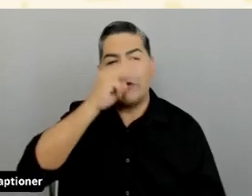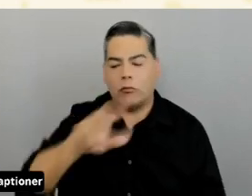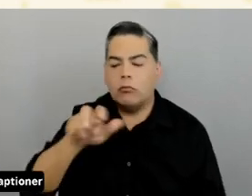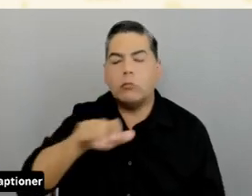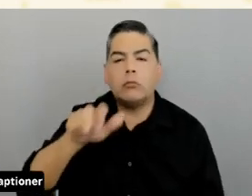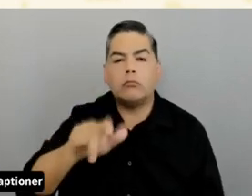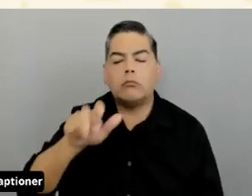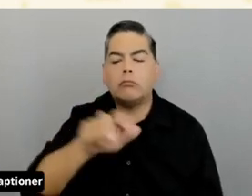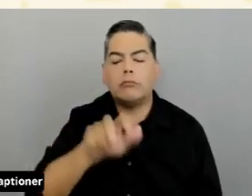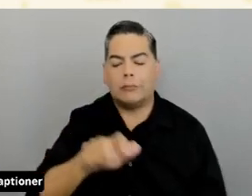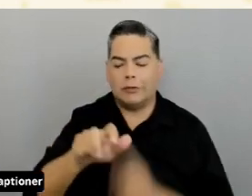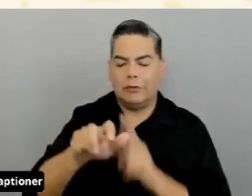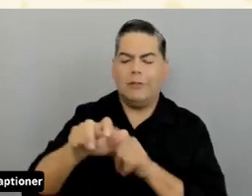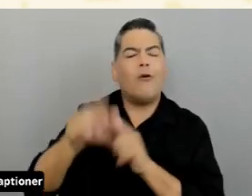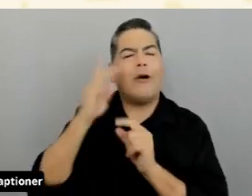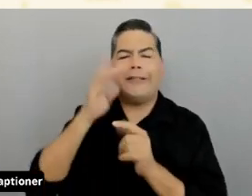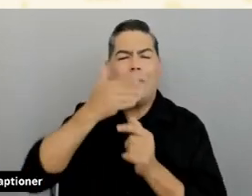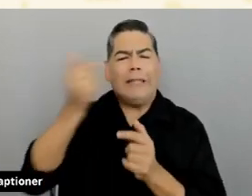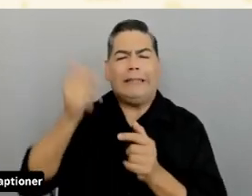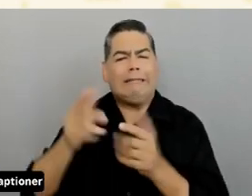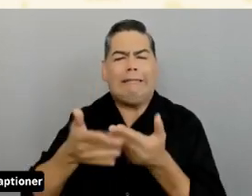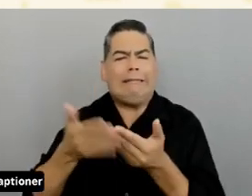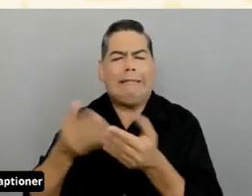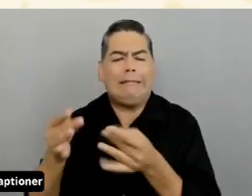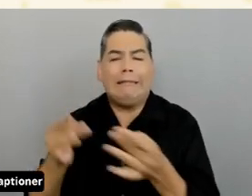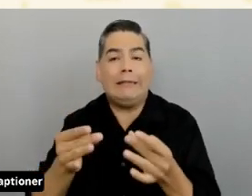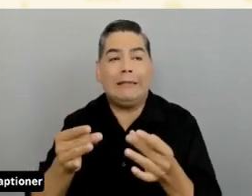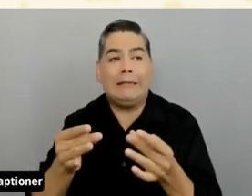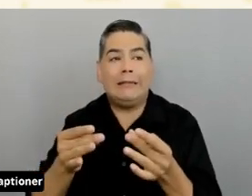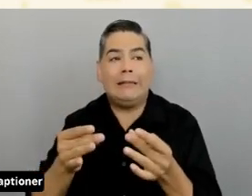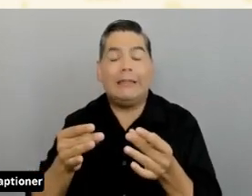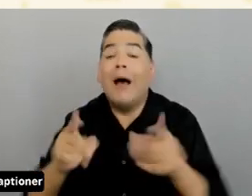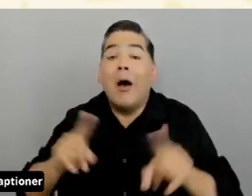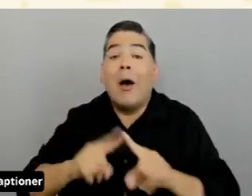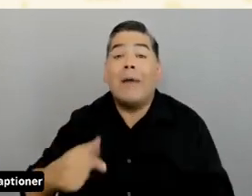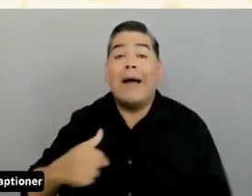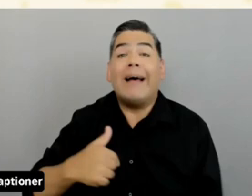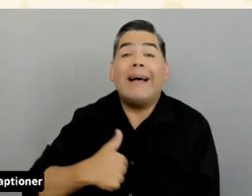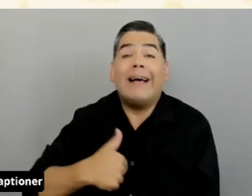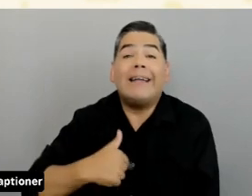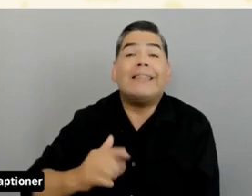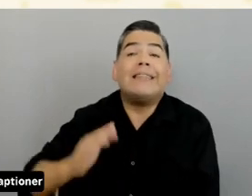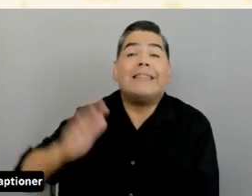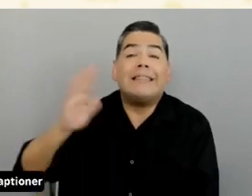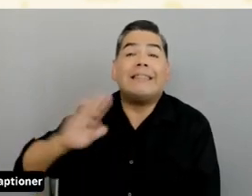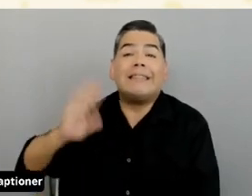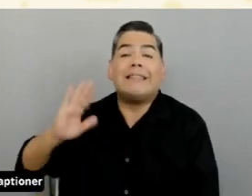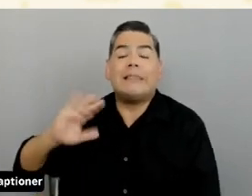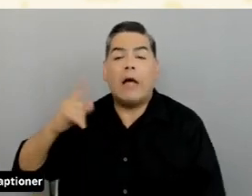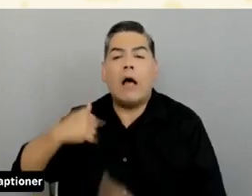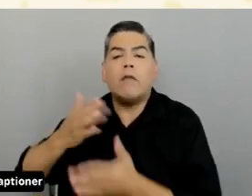In the past when I had some reviews with designers,